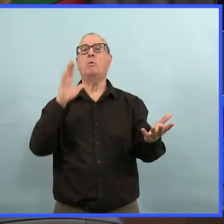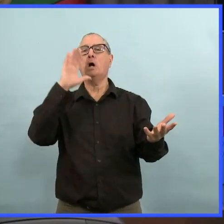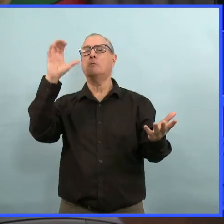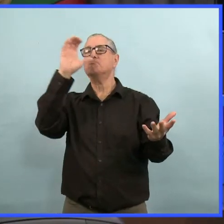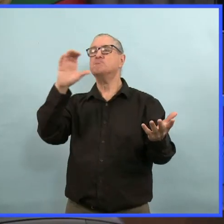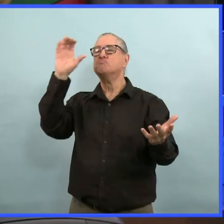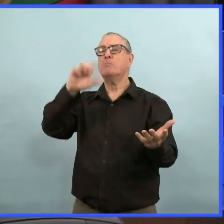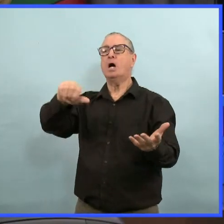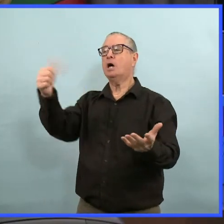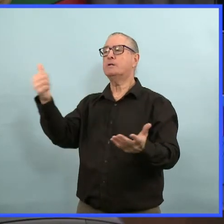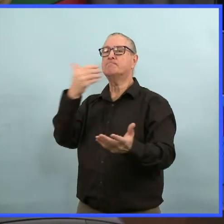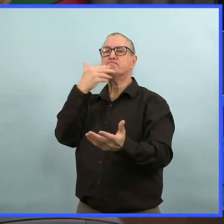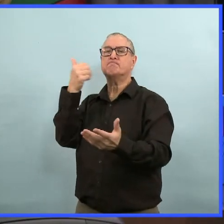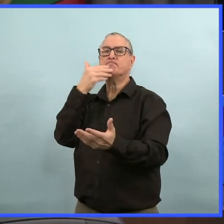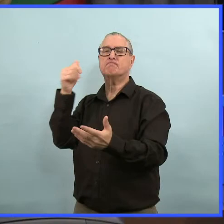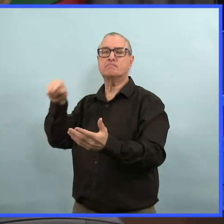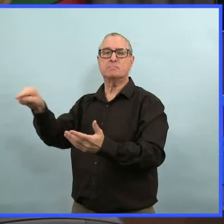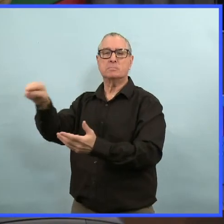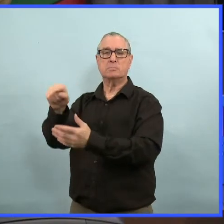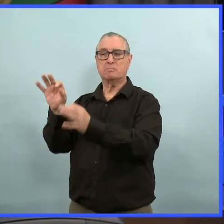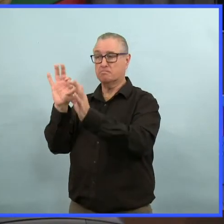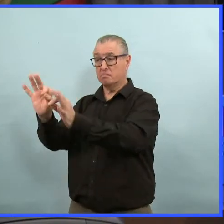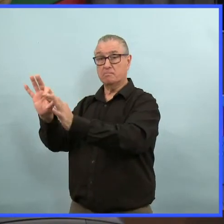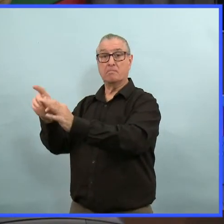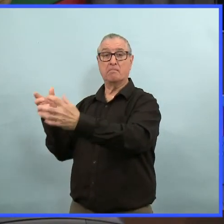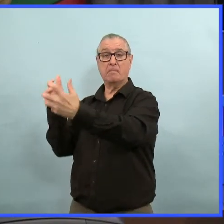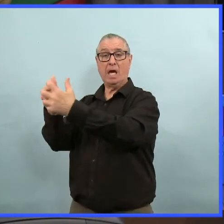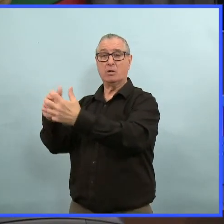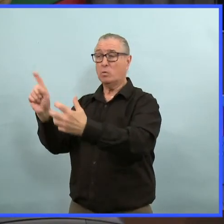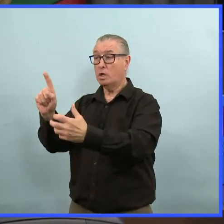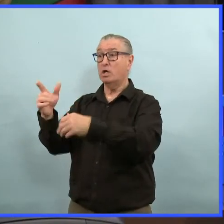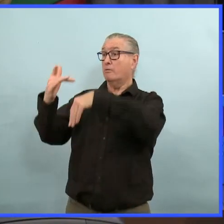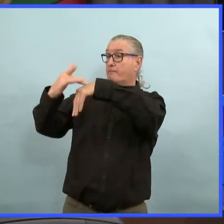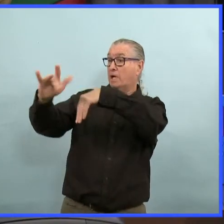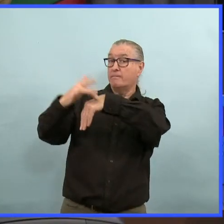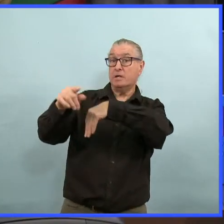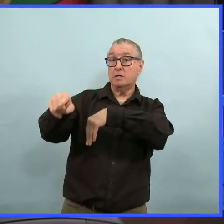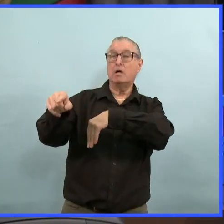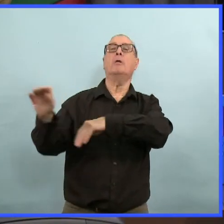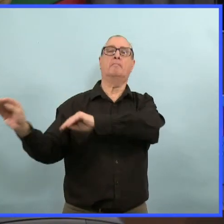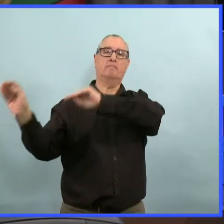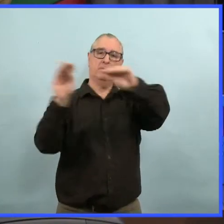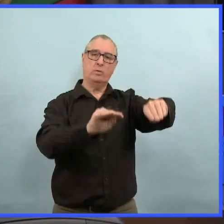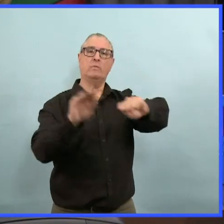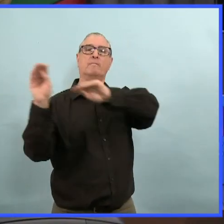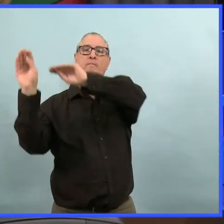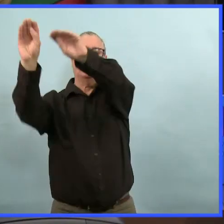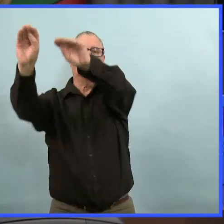what those needs are and try to match those to a facility within the health care system so so that